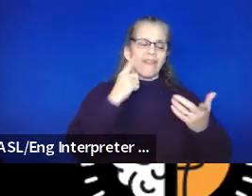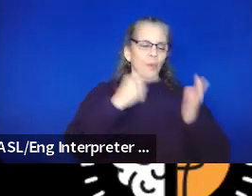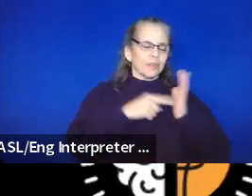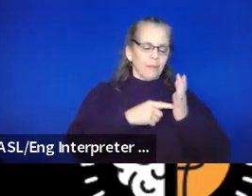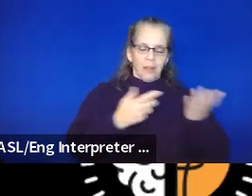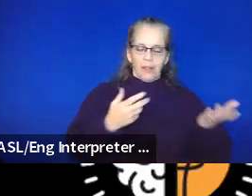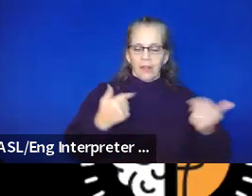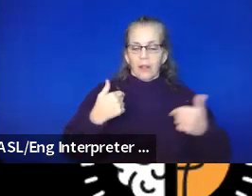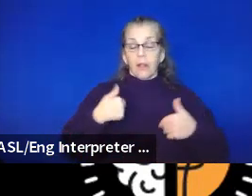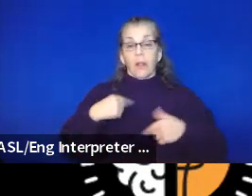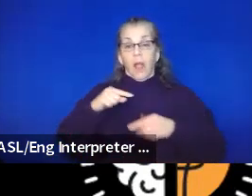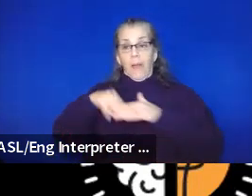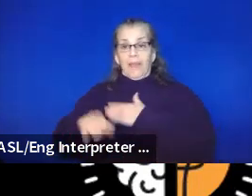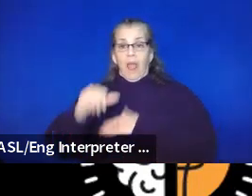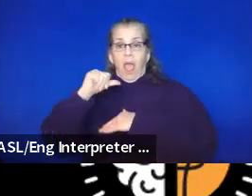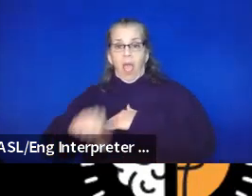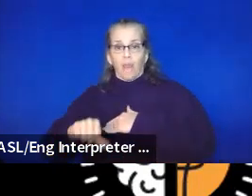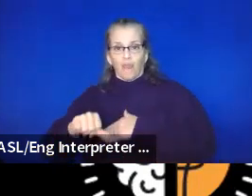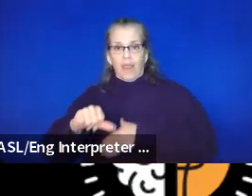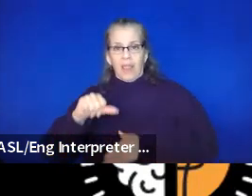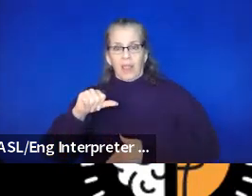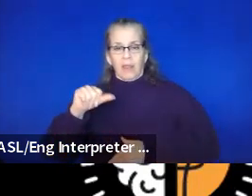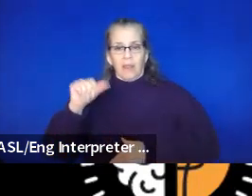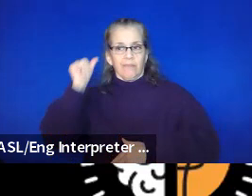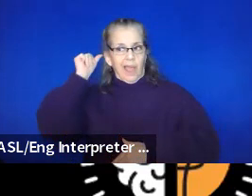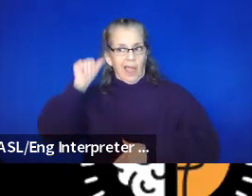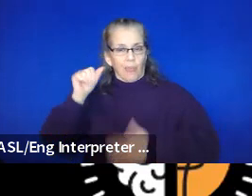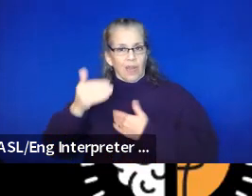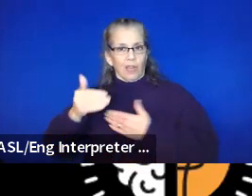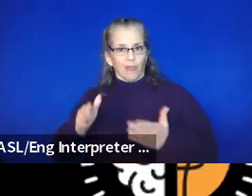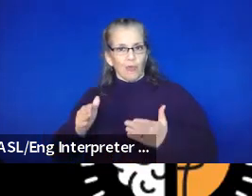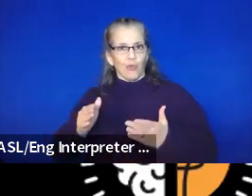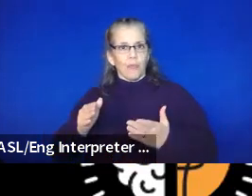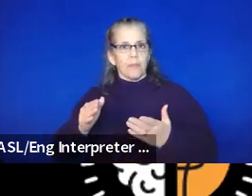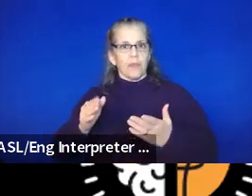very visual and I can tell you what's going on without ever hearing a thing. So I don't